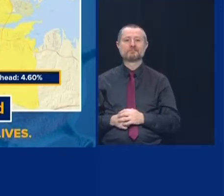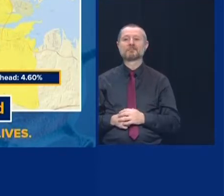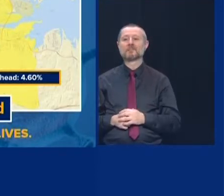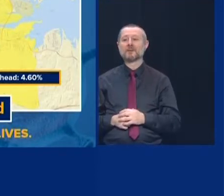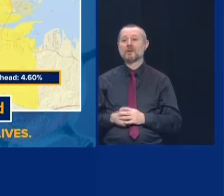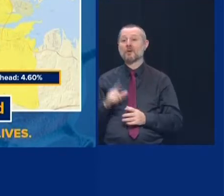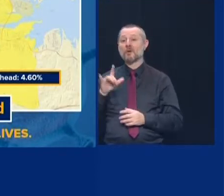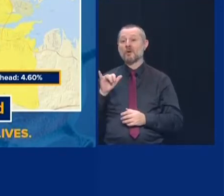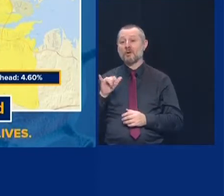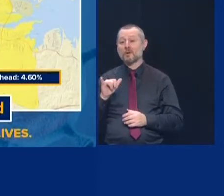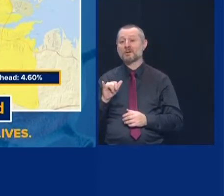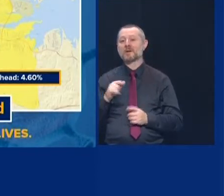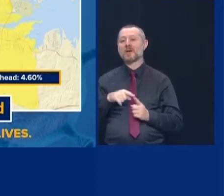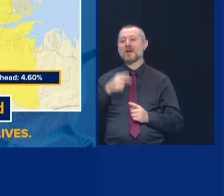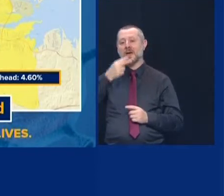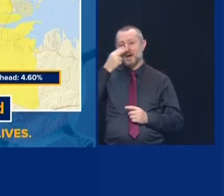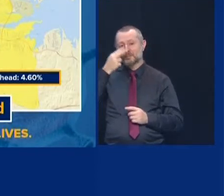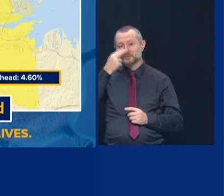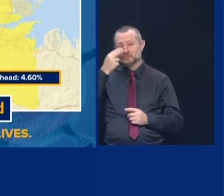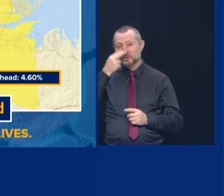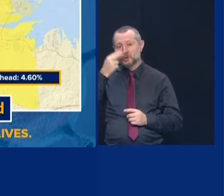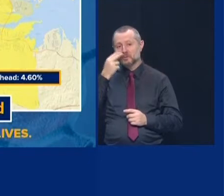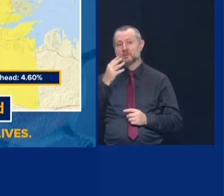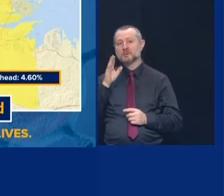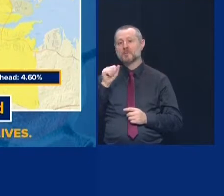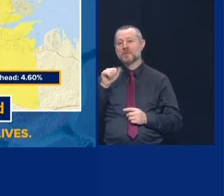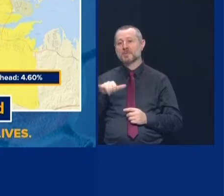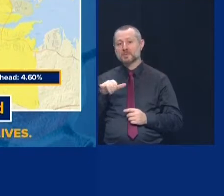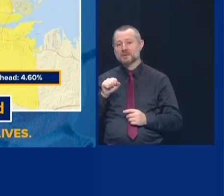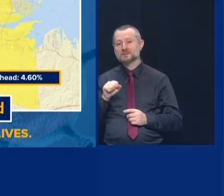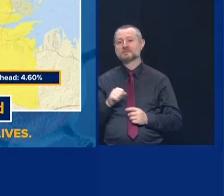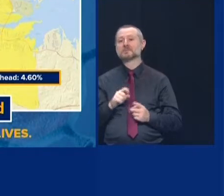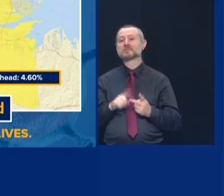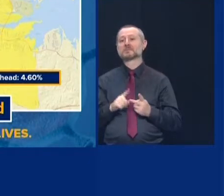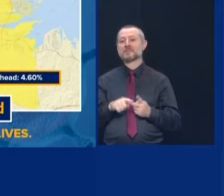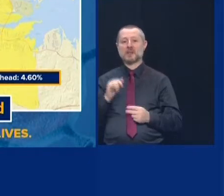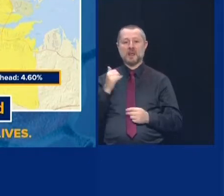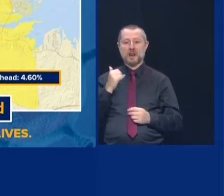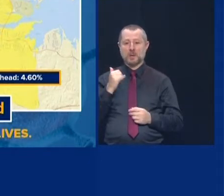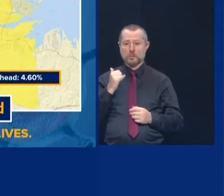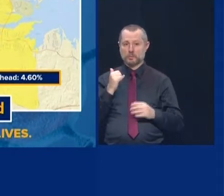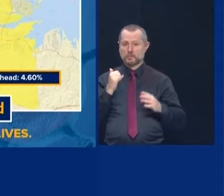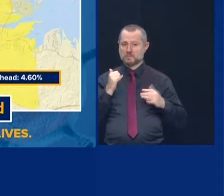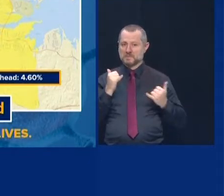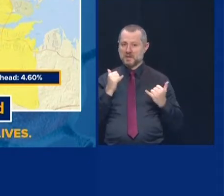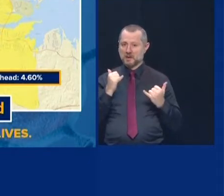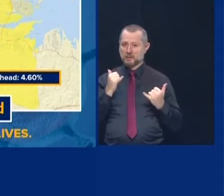WELL, THAT'S WHAT WE HAVE TO DO ON STATEN ISLAND.